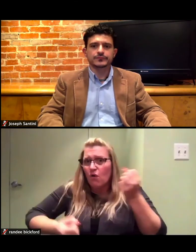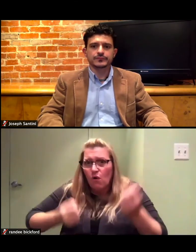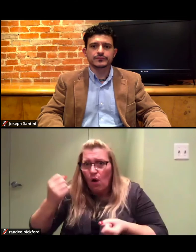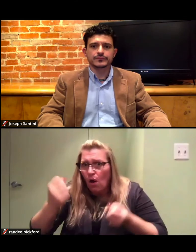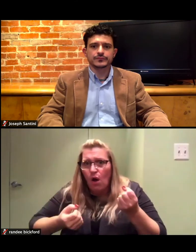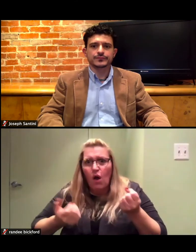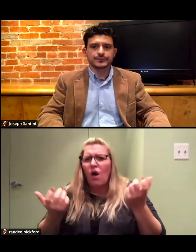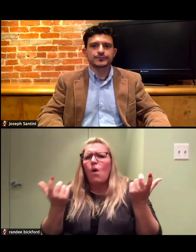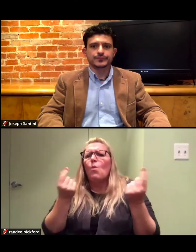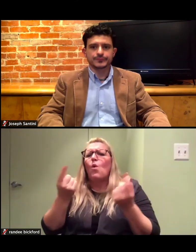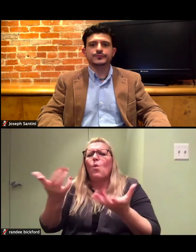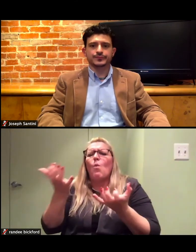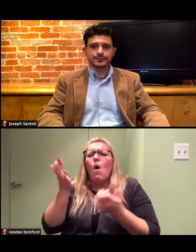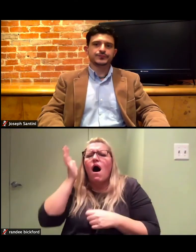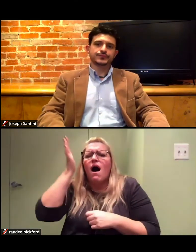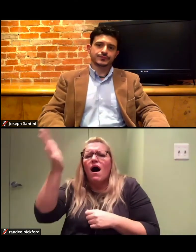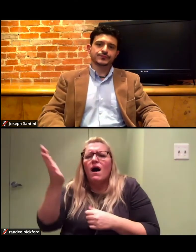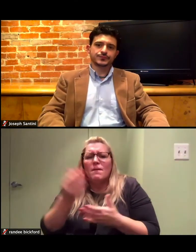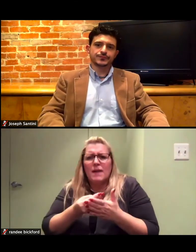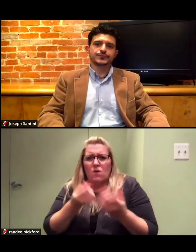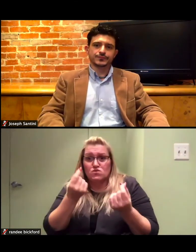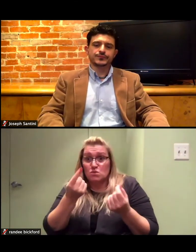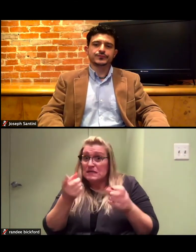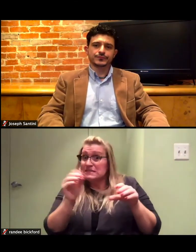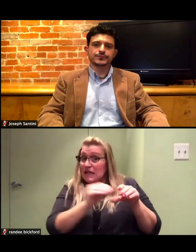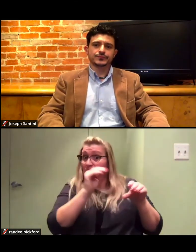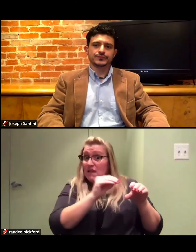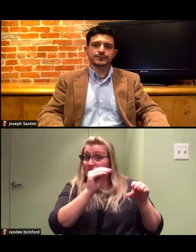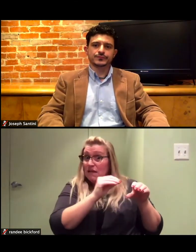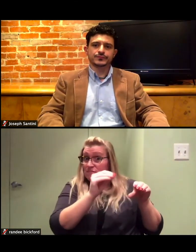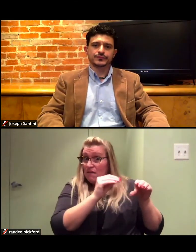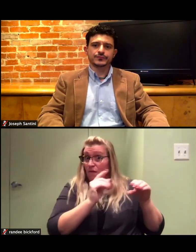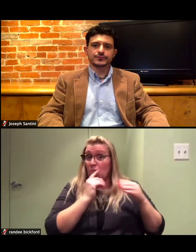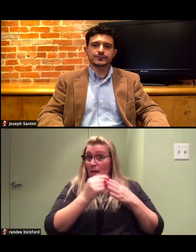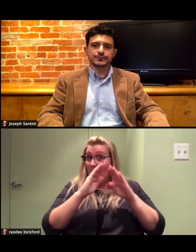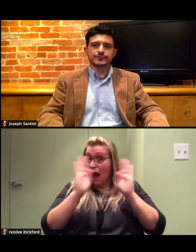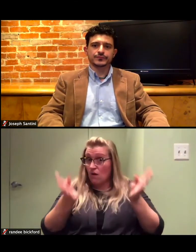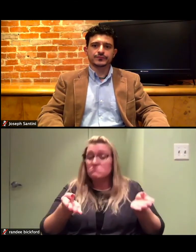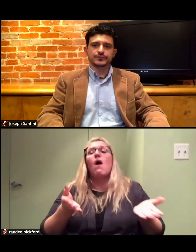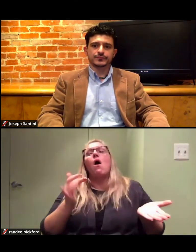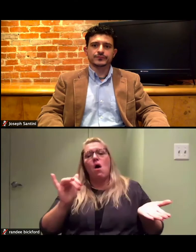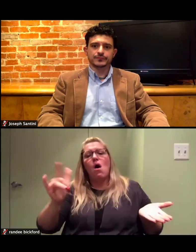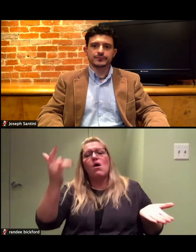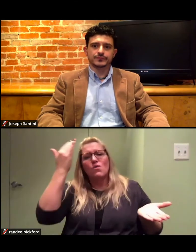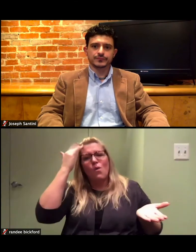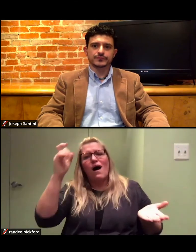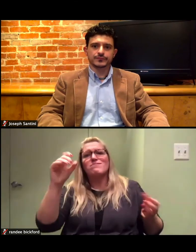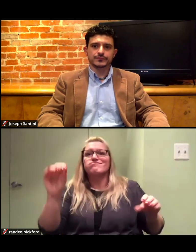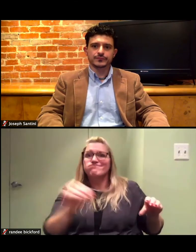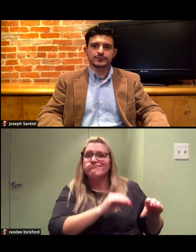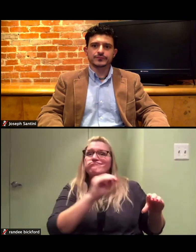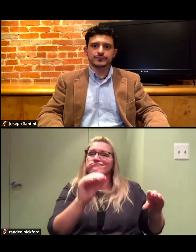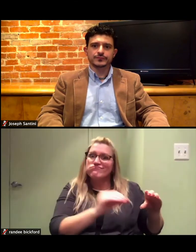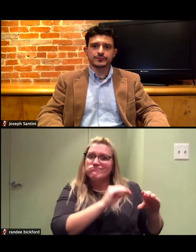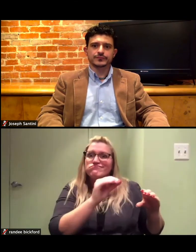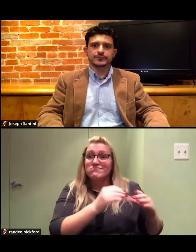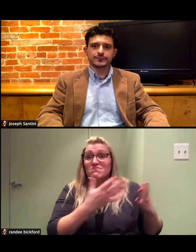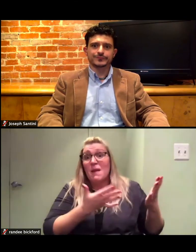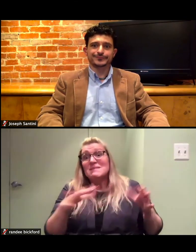And they wanna talk about future expenses like housing and cars and whether or not they want to save money to buy a house and they need to know